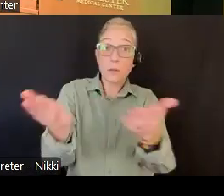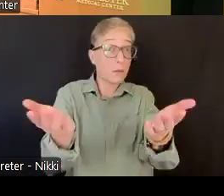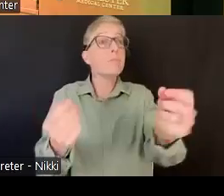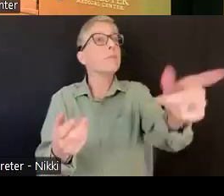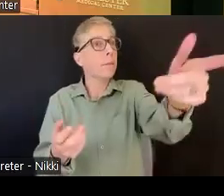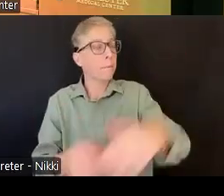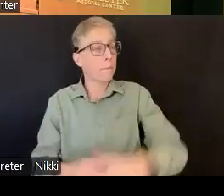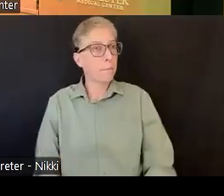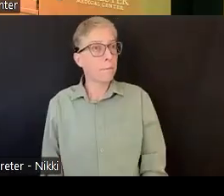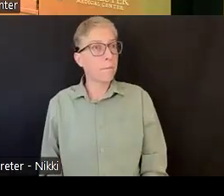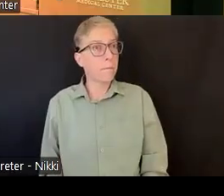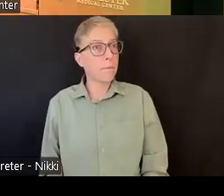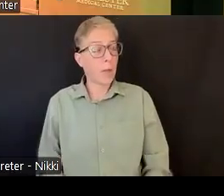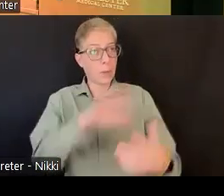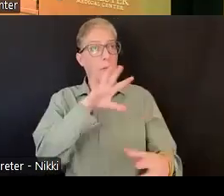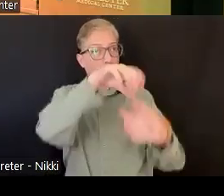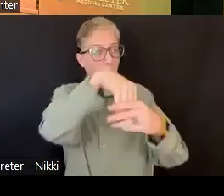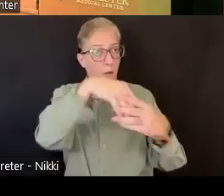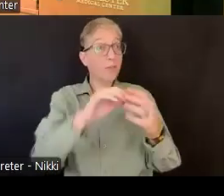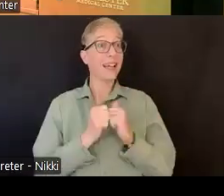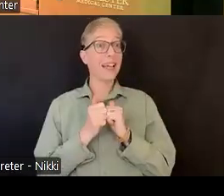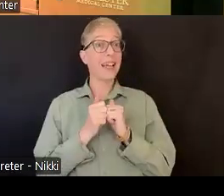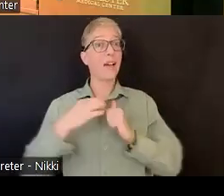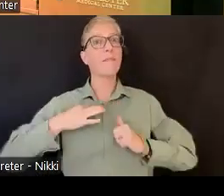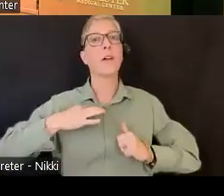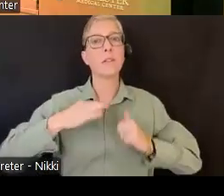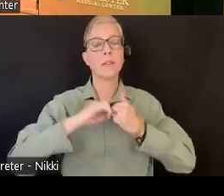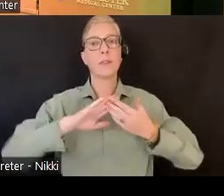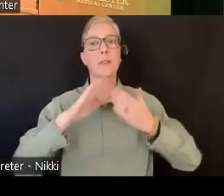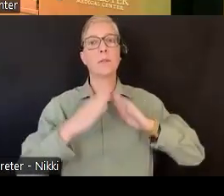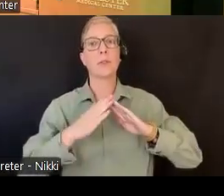So getting involved through volunteering in community based organizations. Interesting.